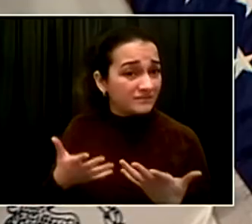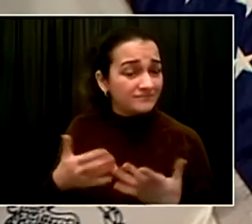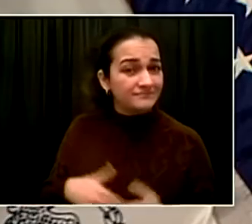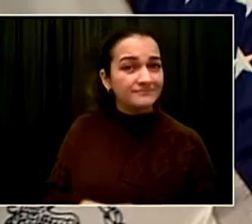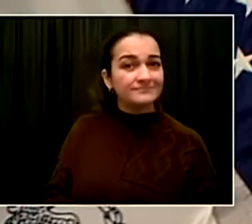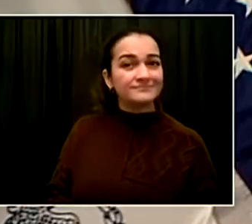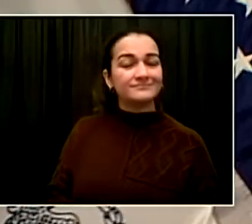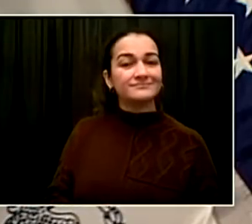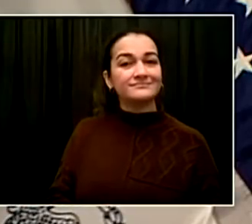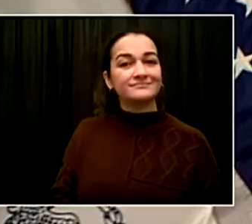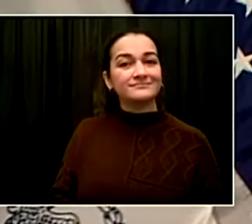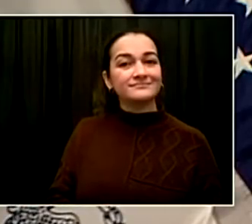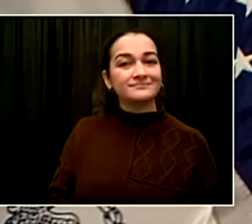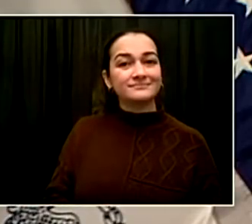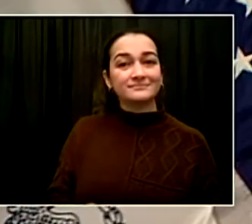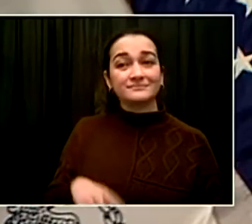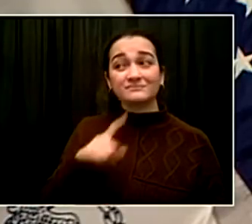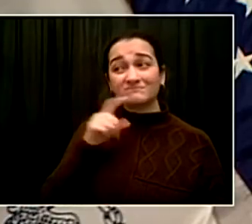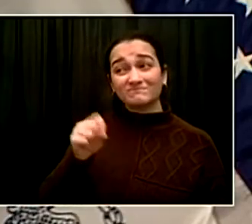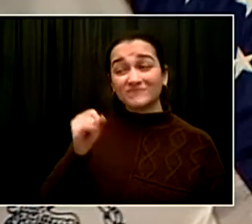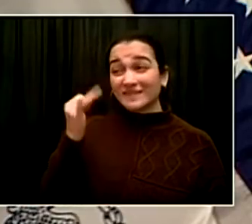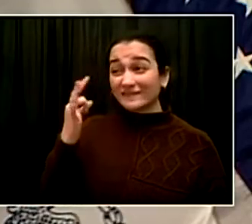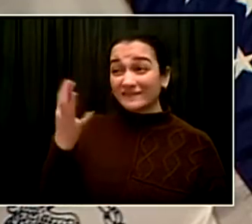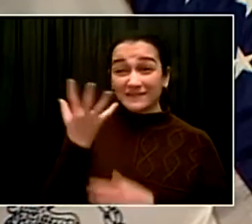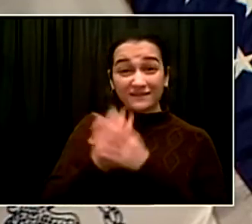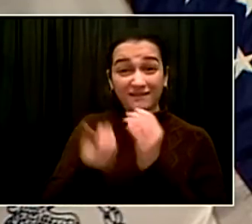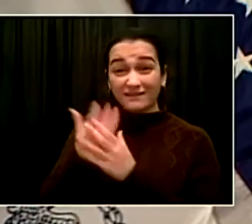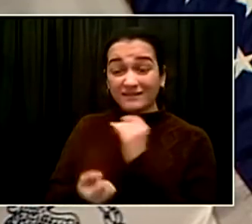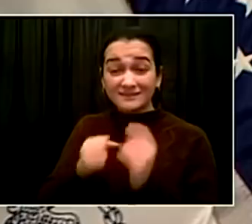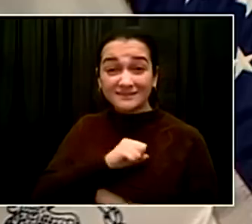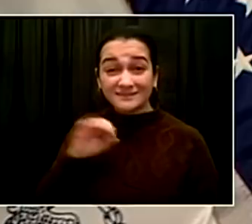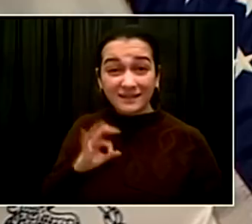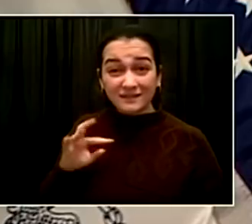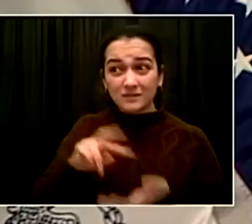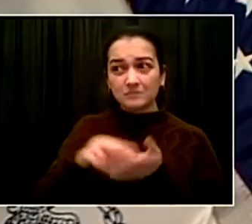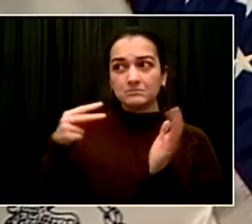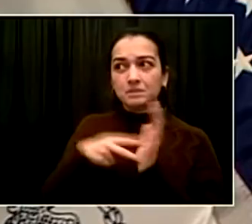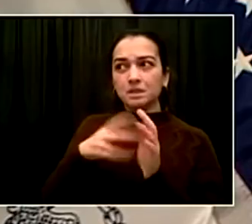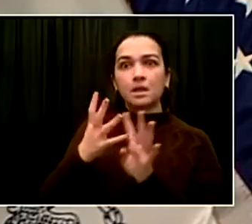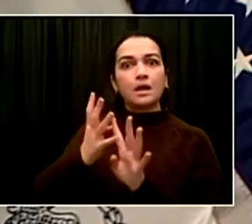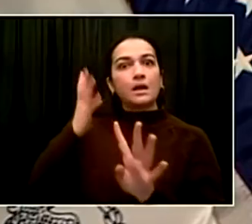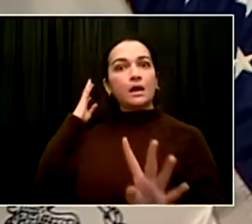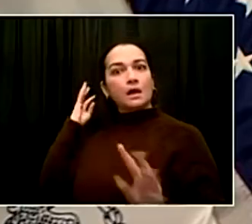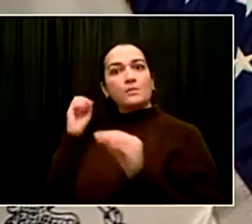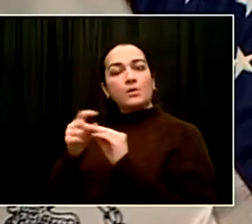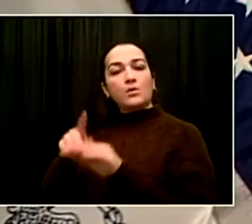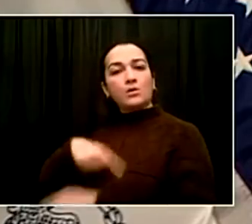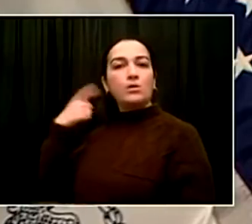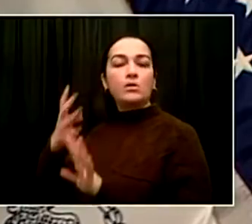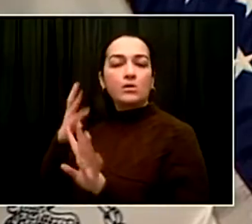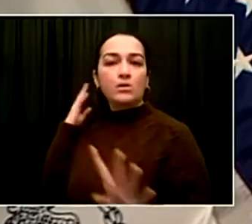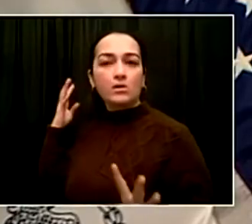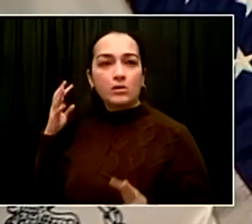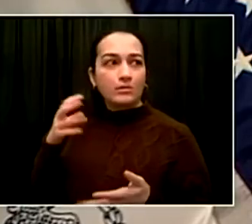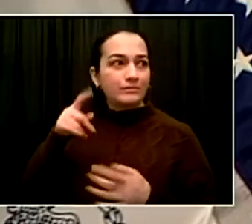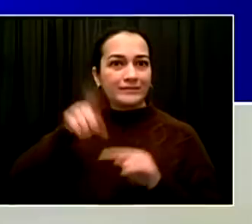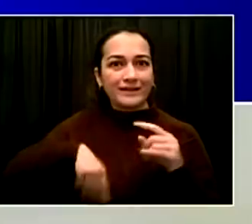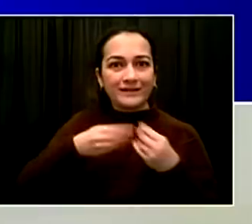IS SOMETHING THAT WILL BE A MATTER OF WEEKS IT LOOKS LIKE AND WE'LL EXPERIENCE THIS A LOT.